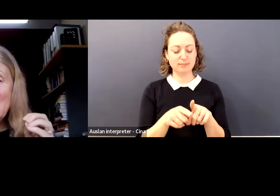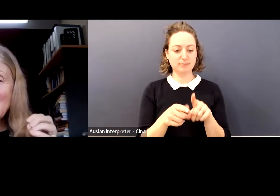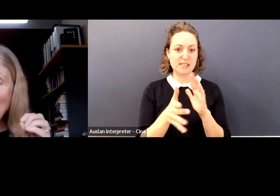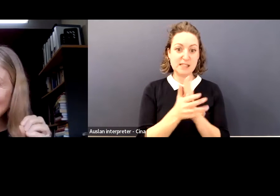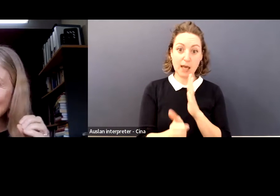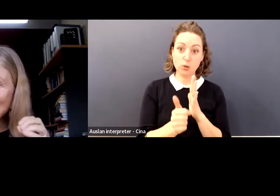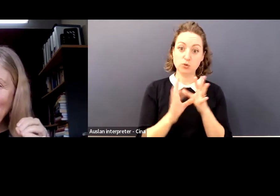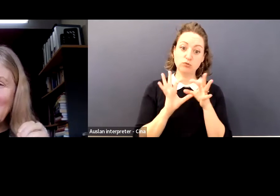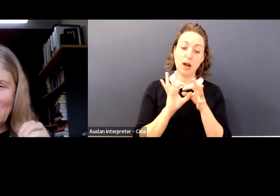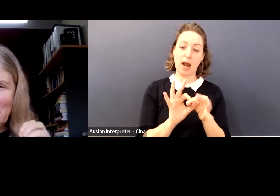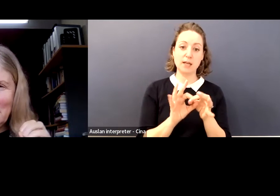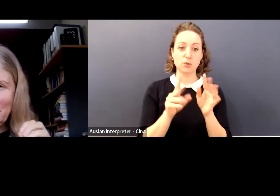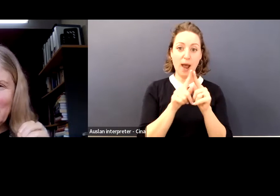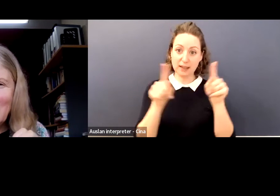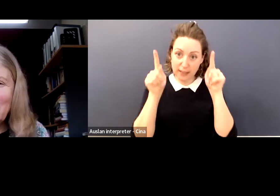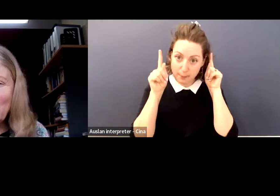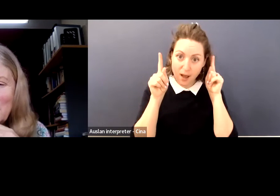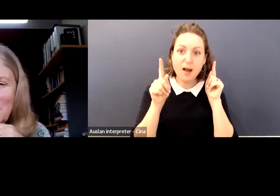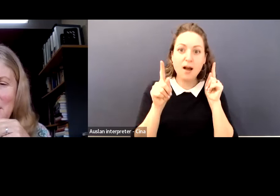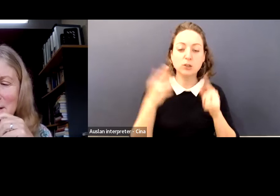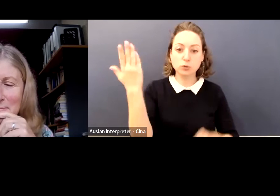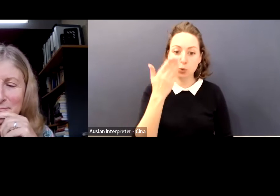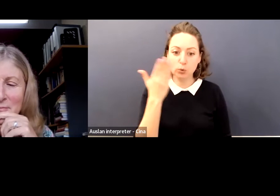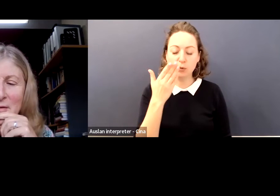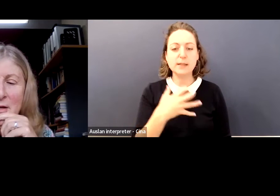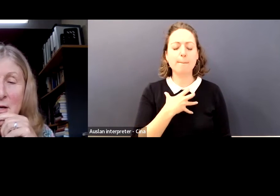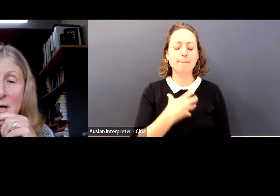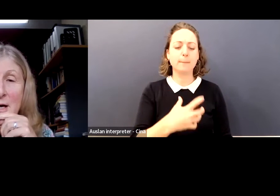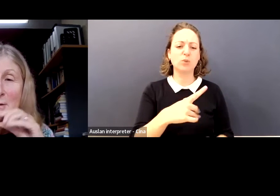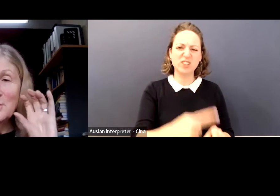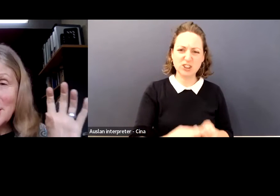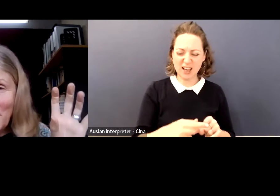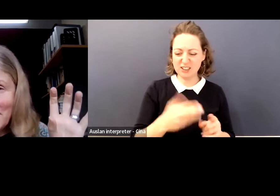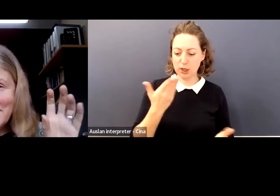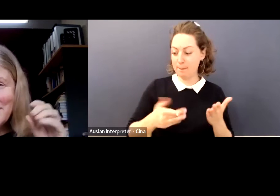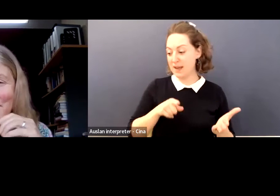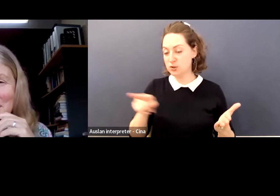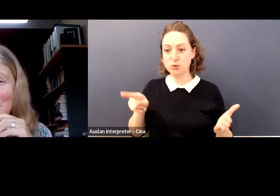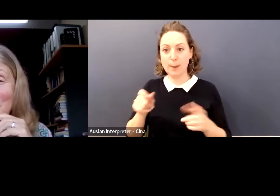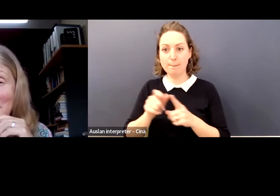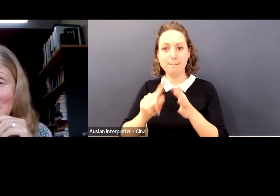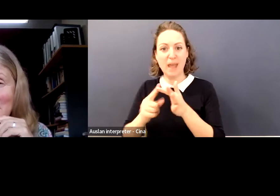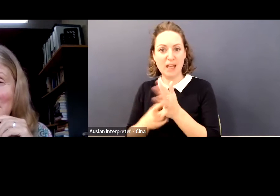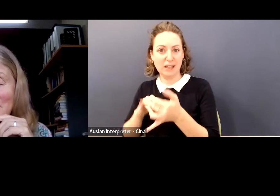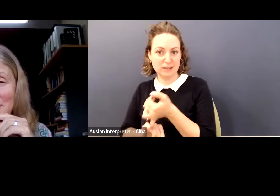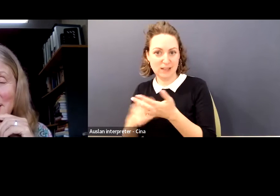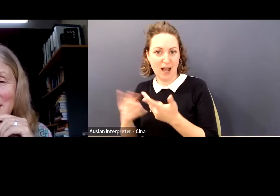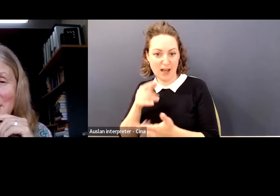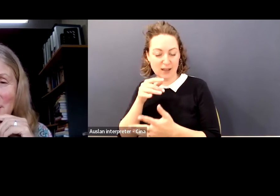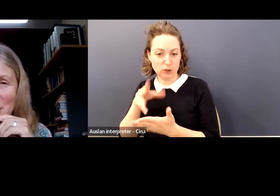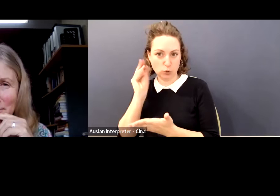is much more challenging than for their peers despite reasonable education and intervention.